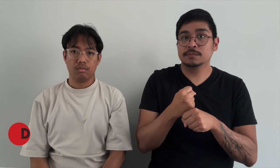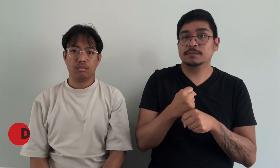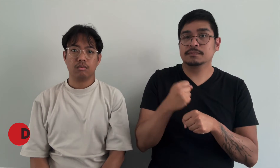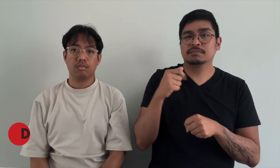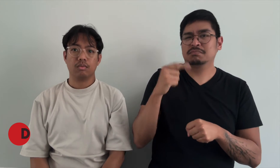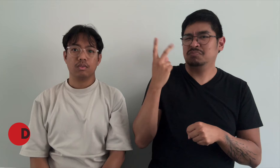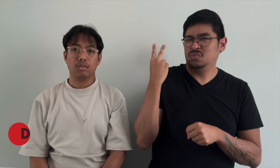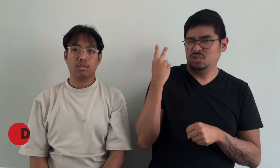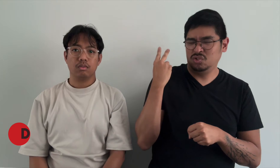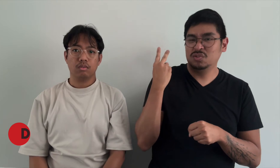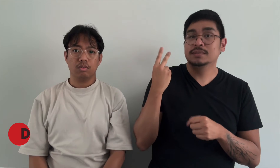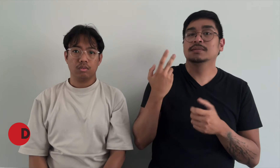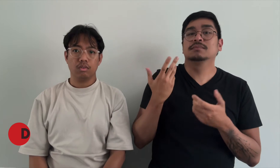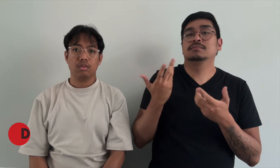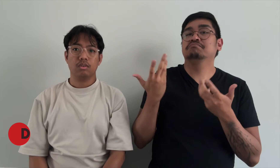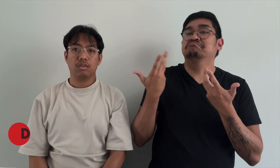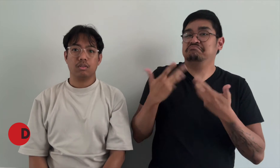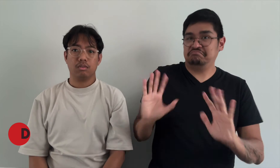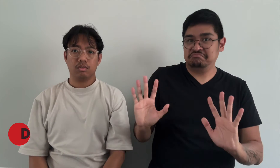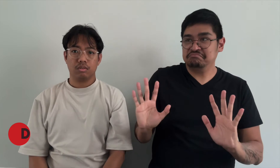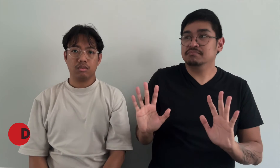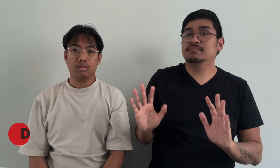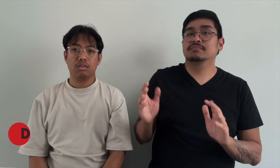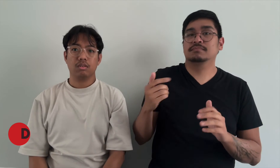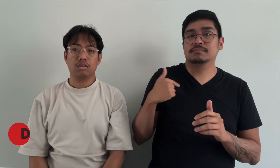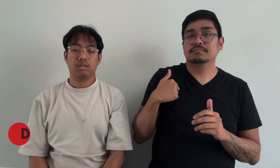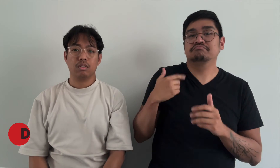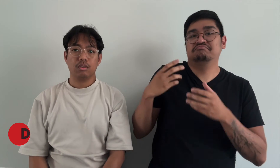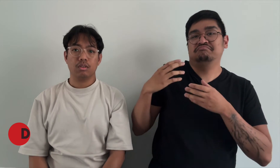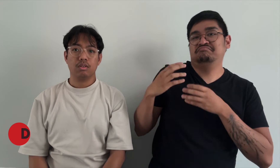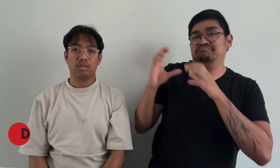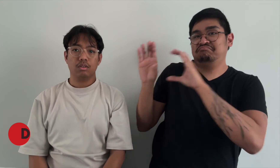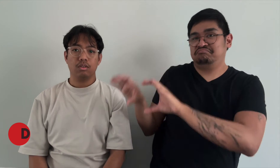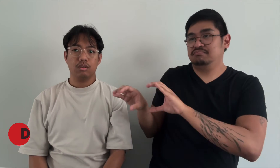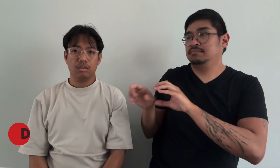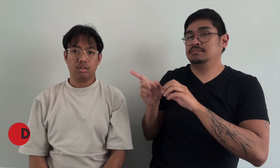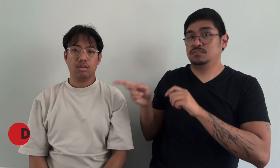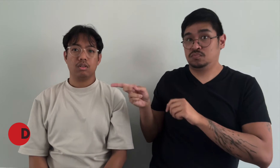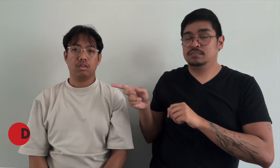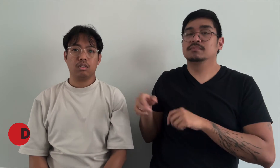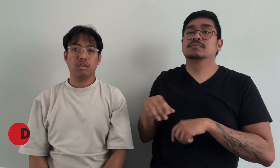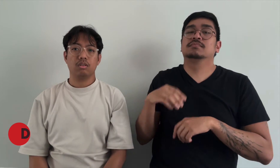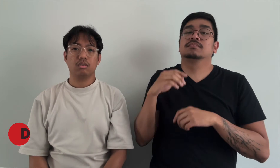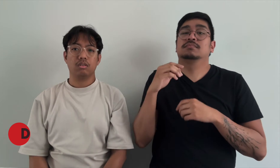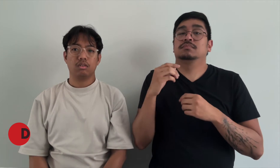that was held 2 years ago. Once it was done, I handed over duties to Vincent.